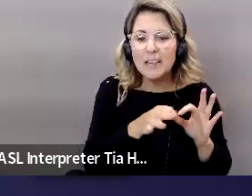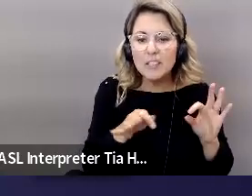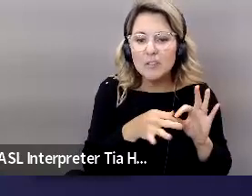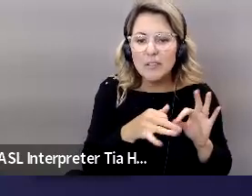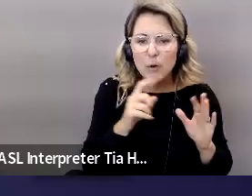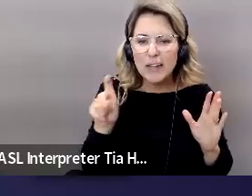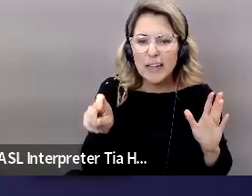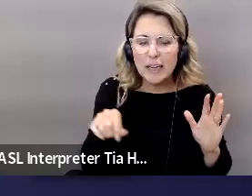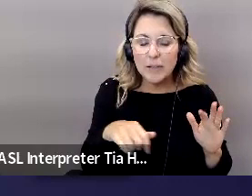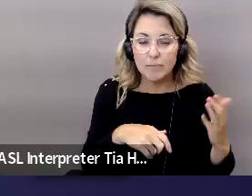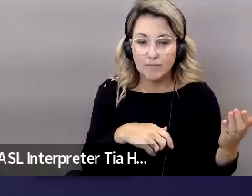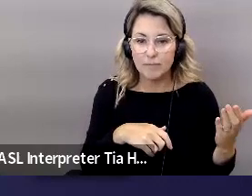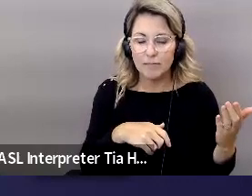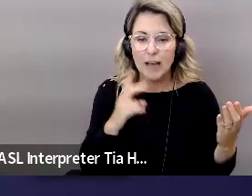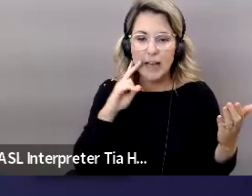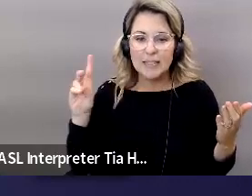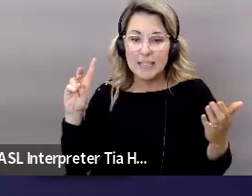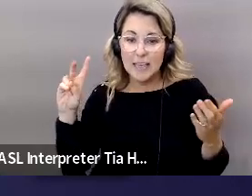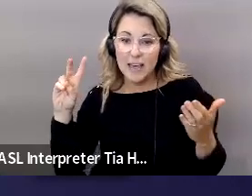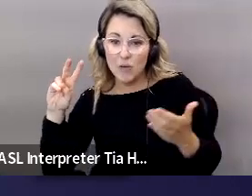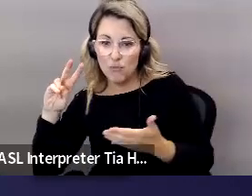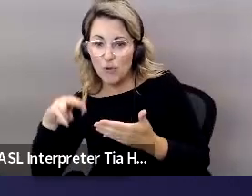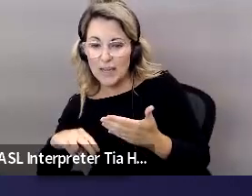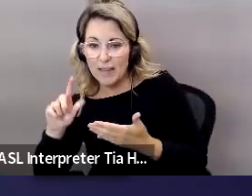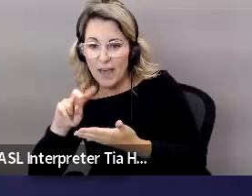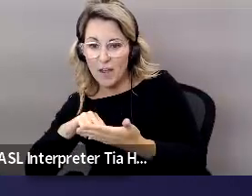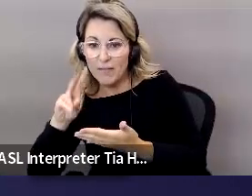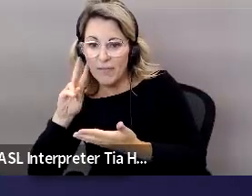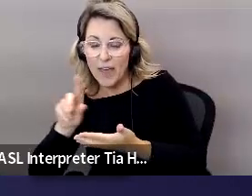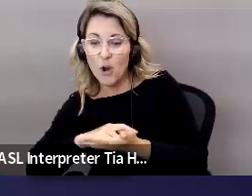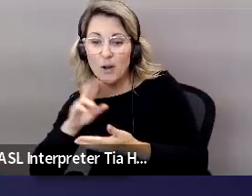they're citing and I go to that literature and read it and see where all they're referring us